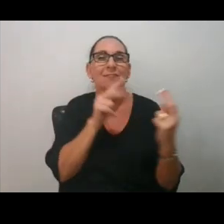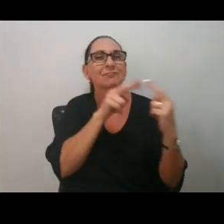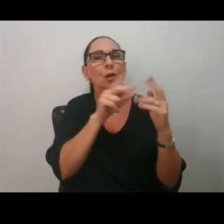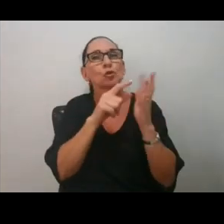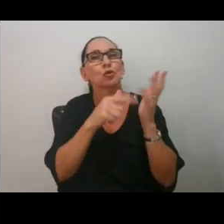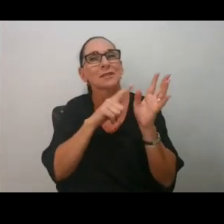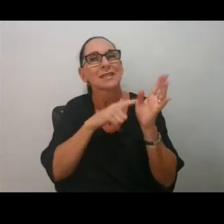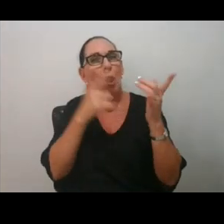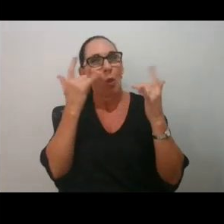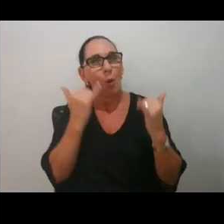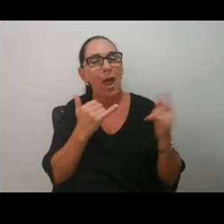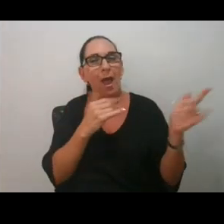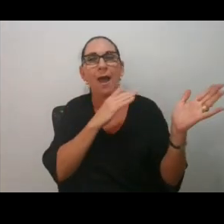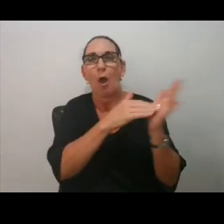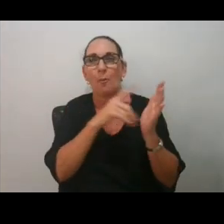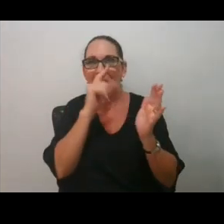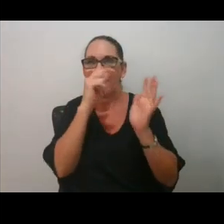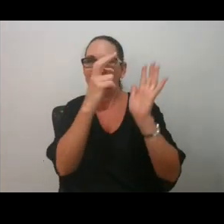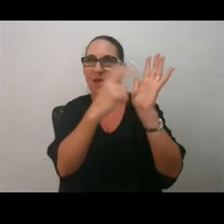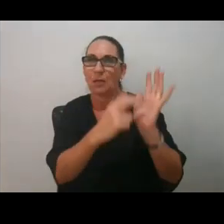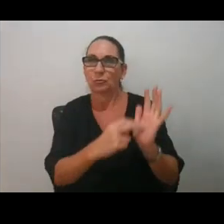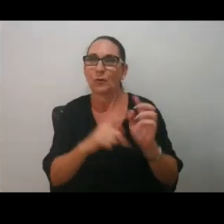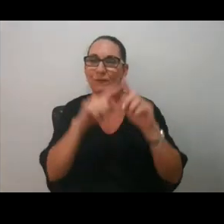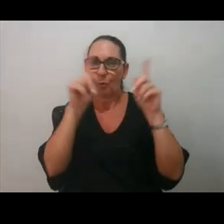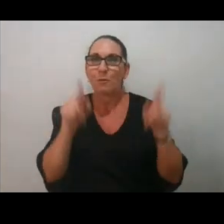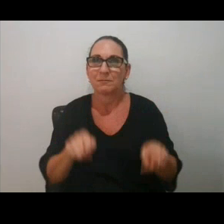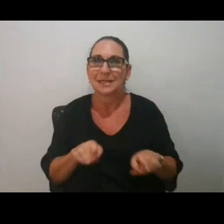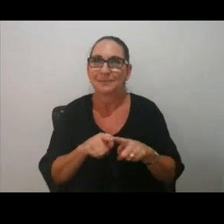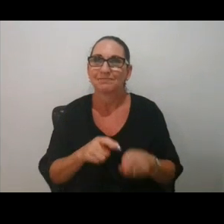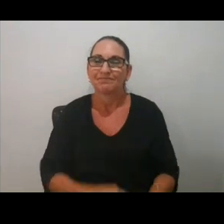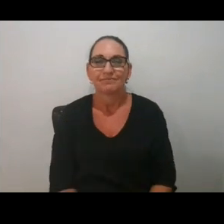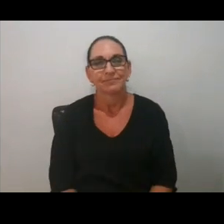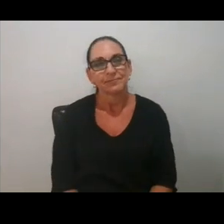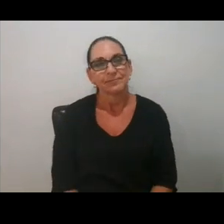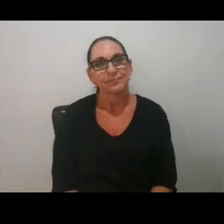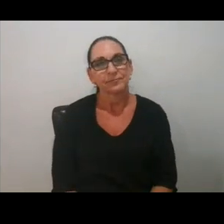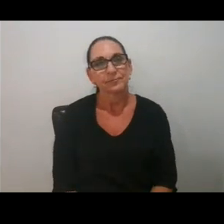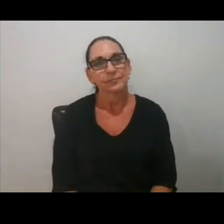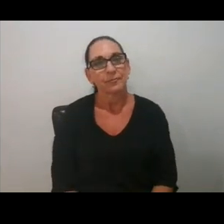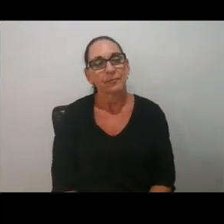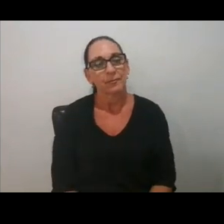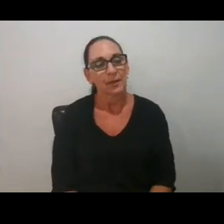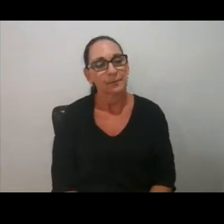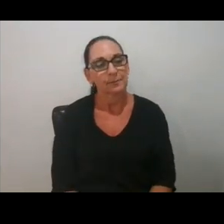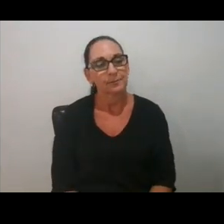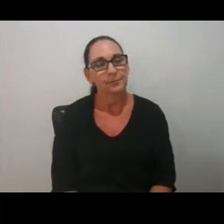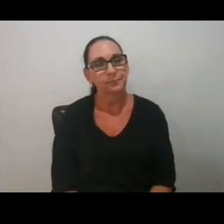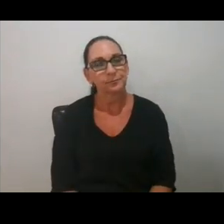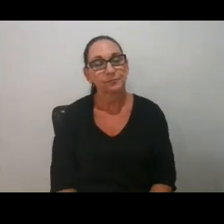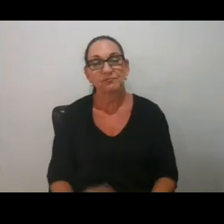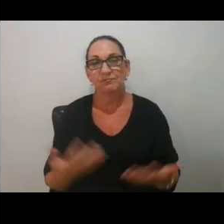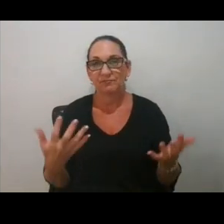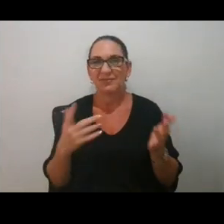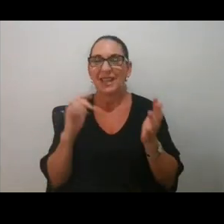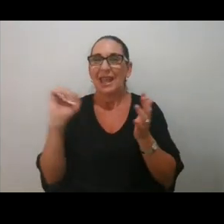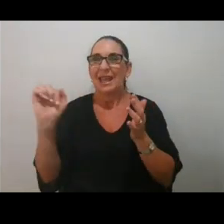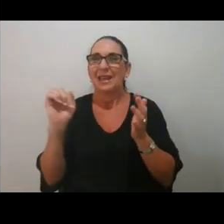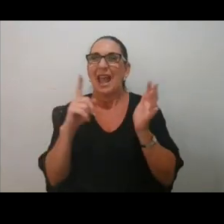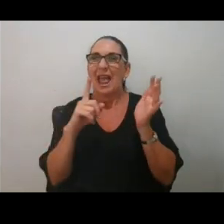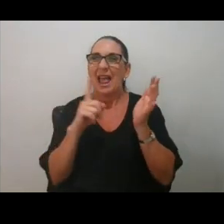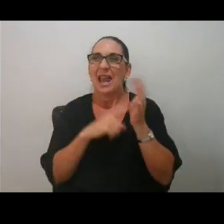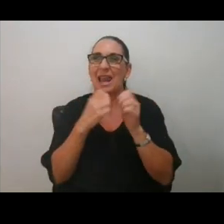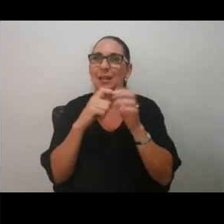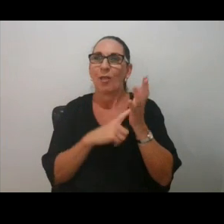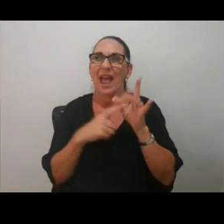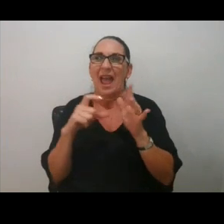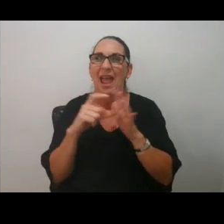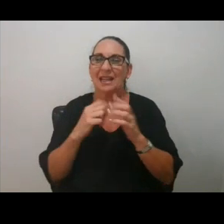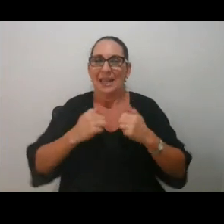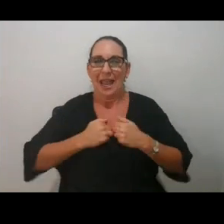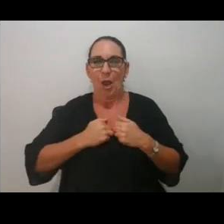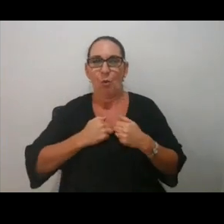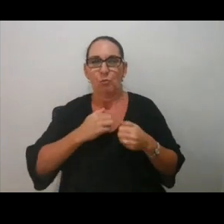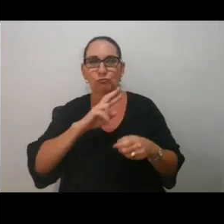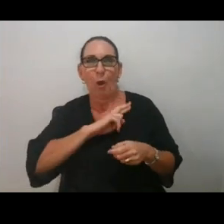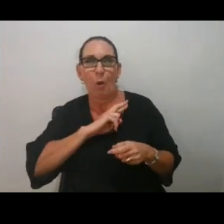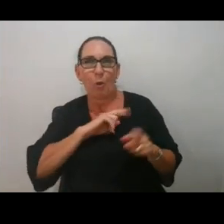clients so Legal Aid's role in Court Link uh in some locations we provide a duty lawyer